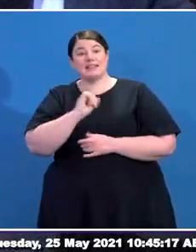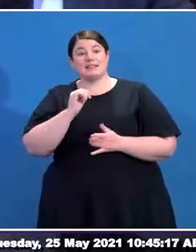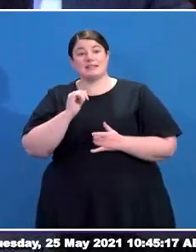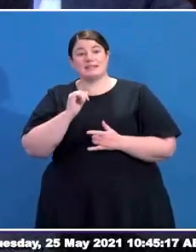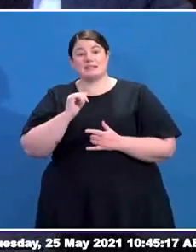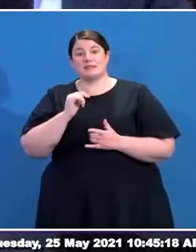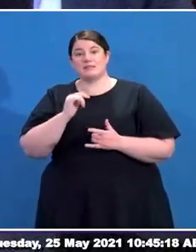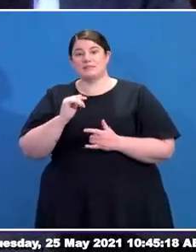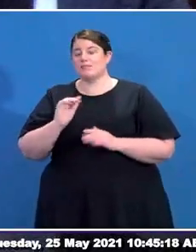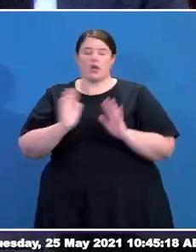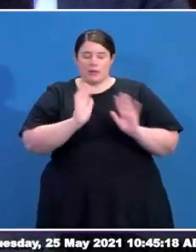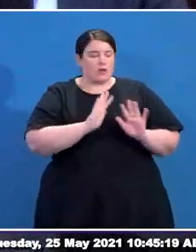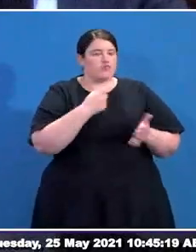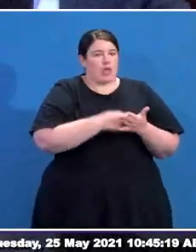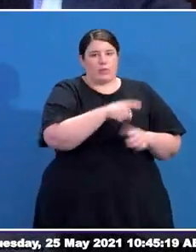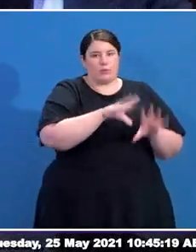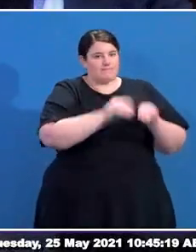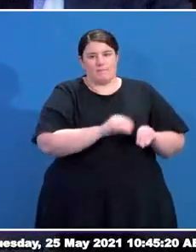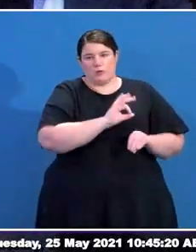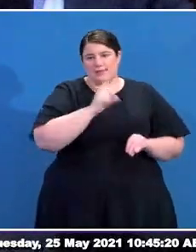I don't want you to speculate on that. Yeah.